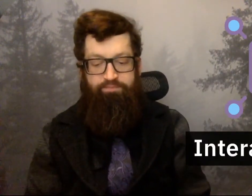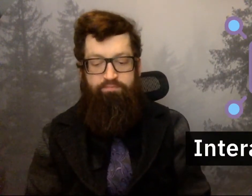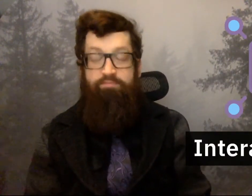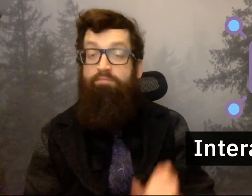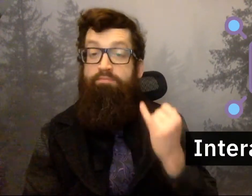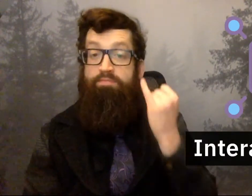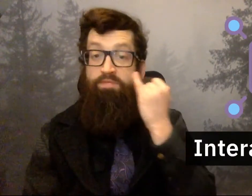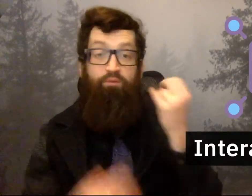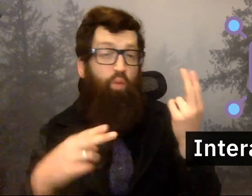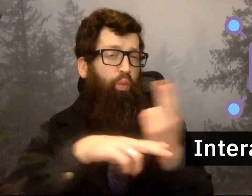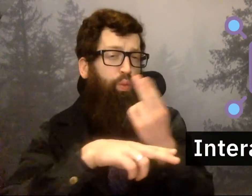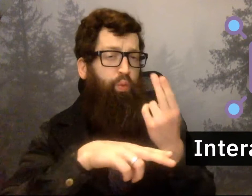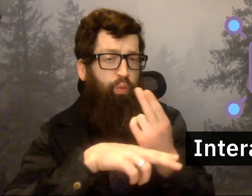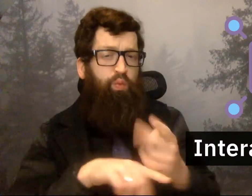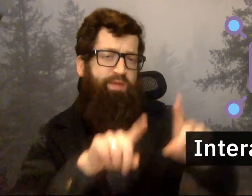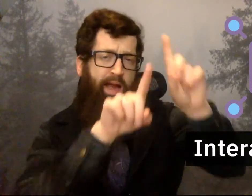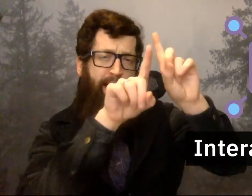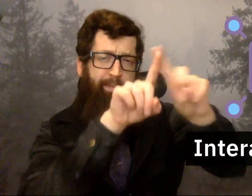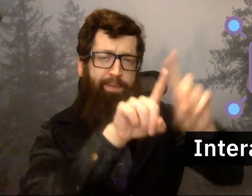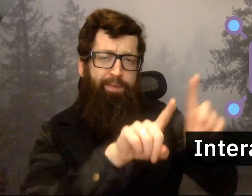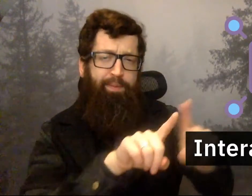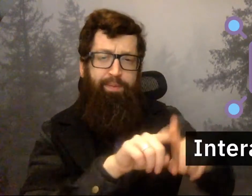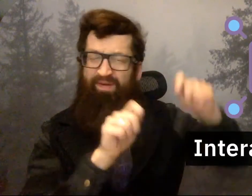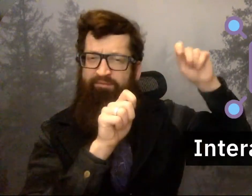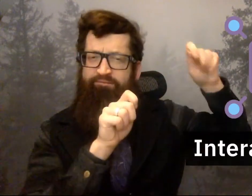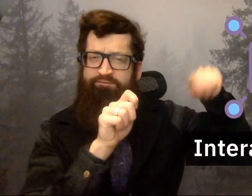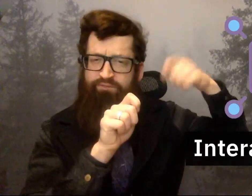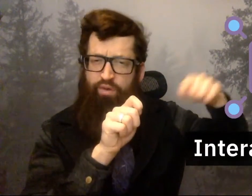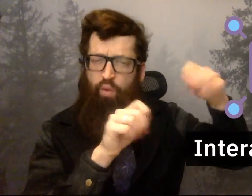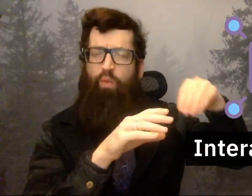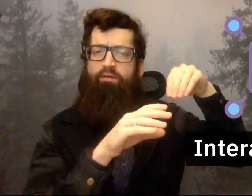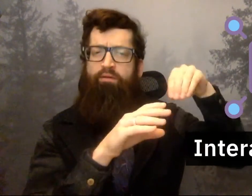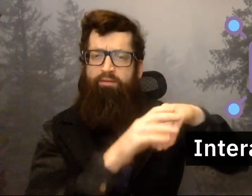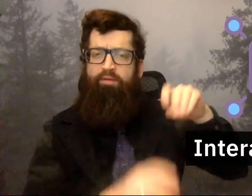If you are using multiple videos inside e-books,